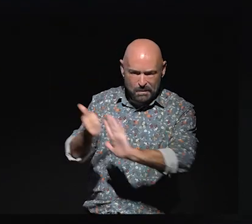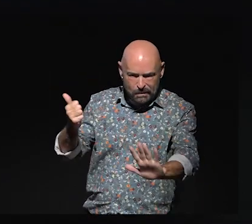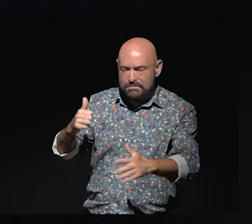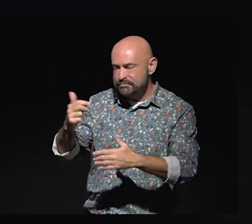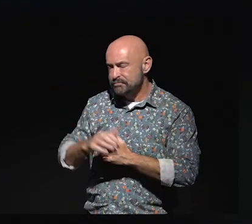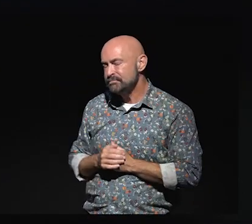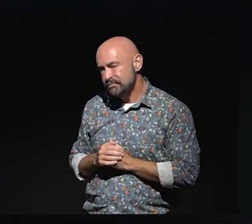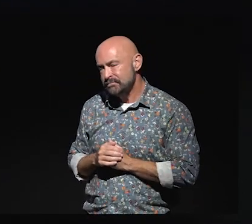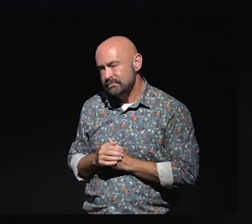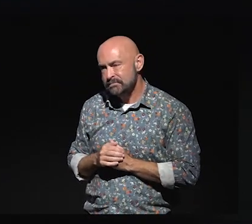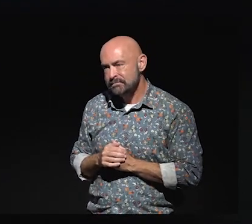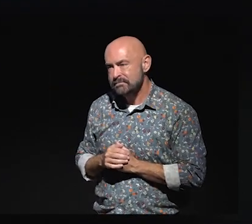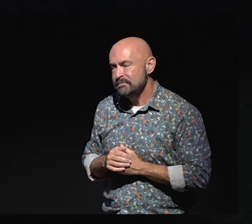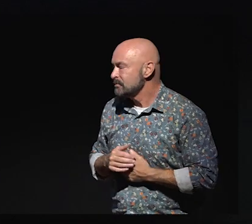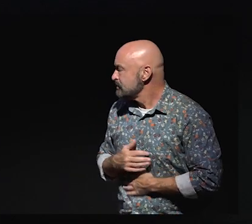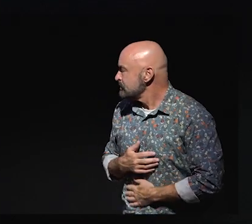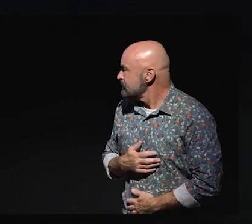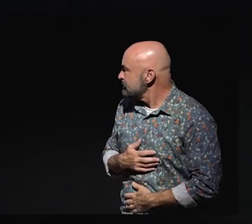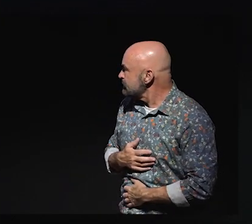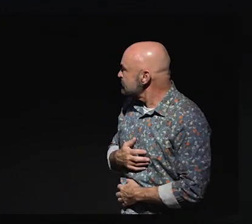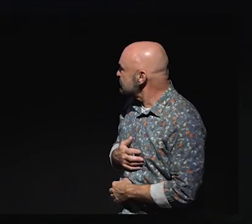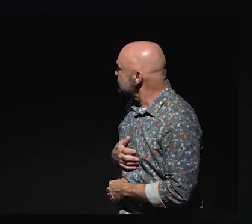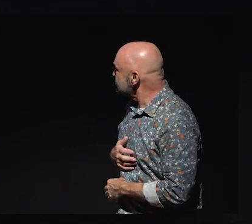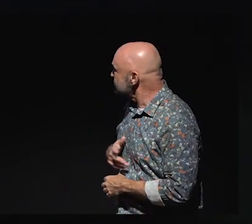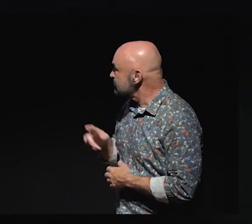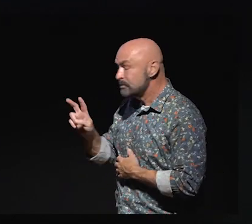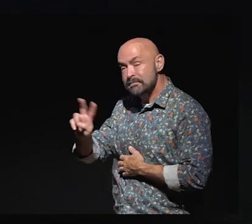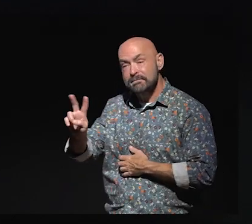And one is almost certain that Mr. and Mrs. Woodhead